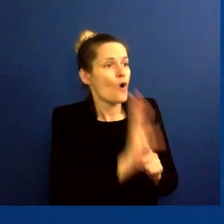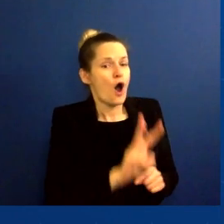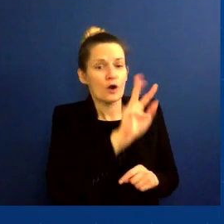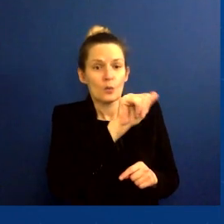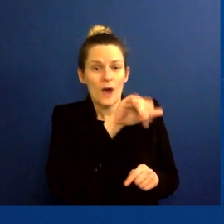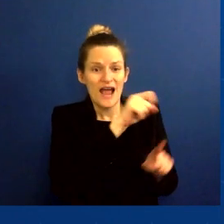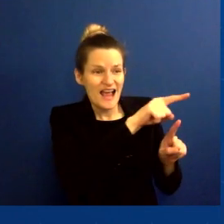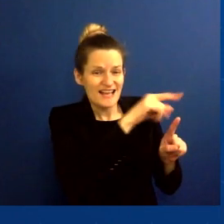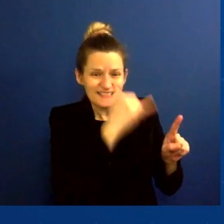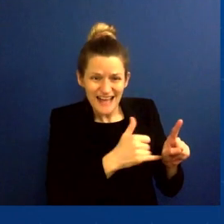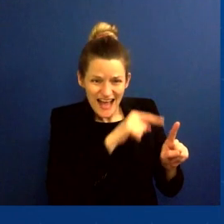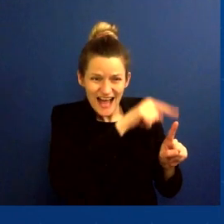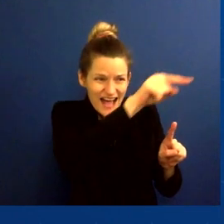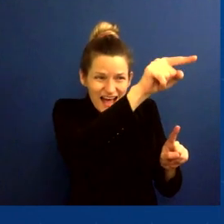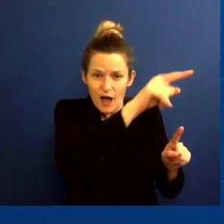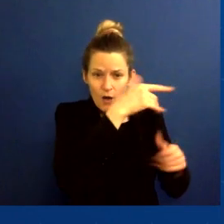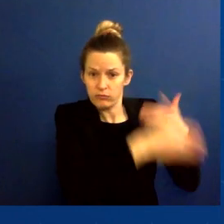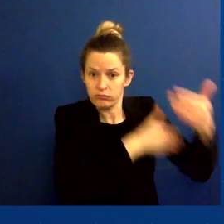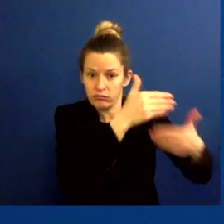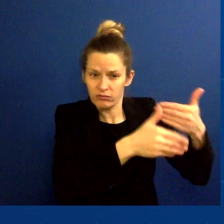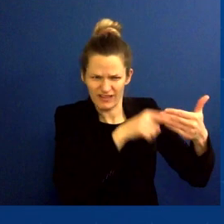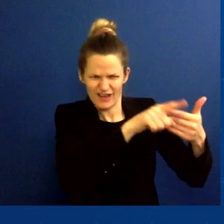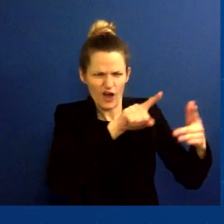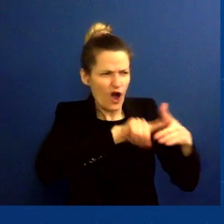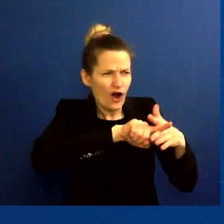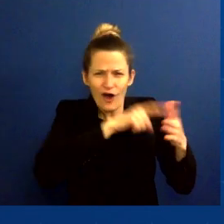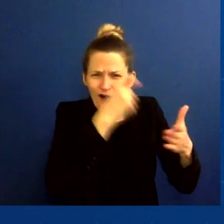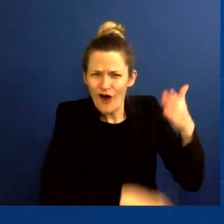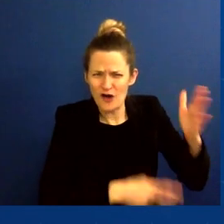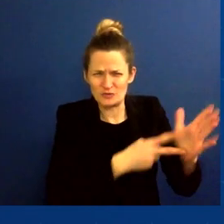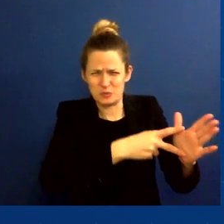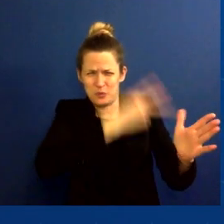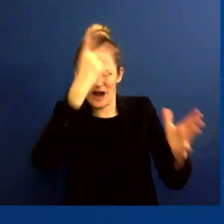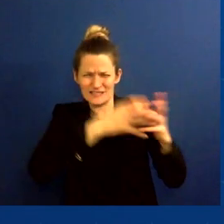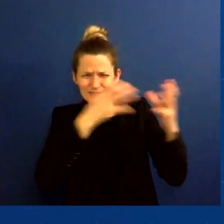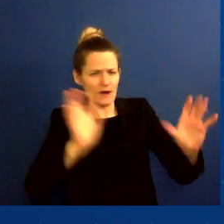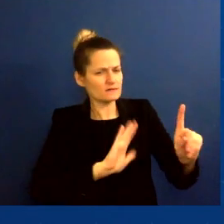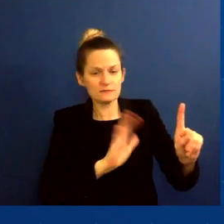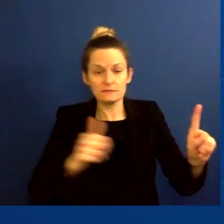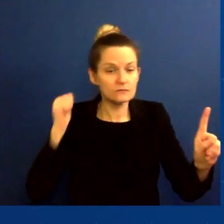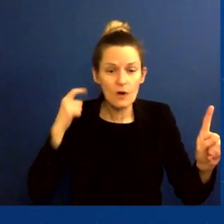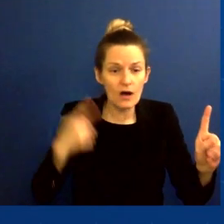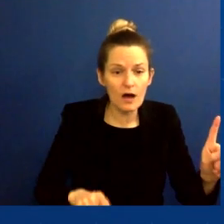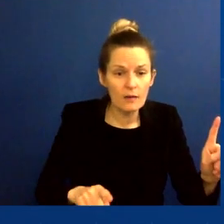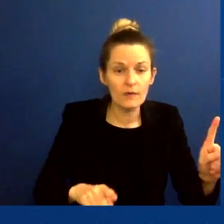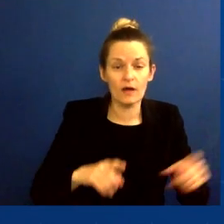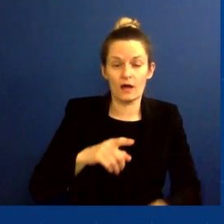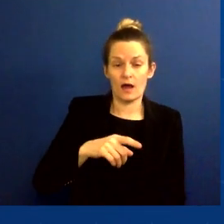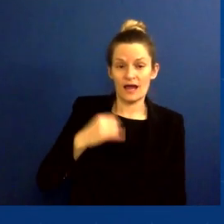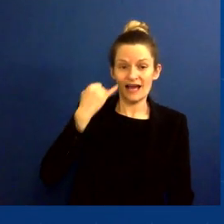And when the next storm comes, the power will more likely stay on and homes and businesses will be better protected from flooding.